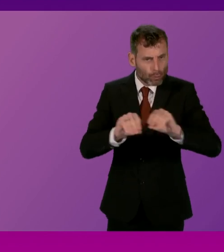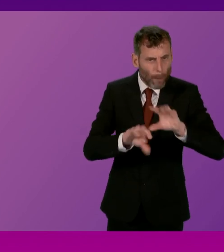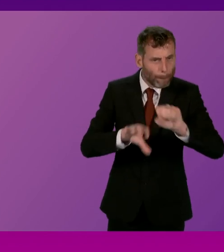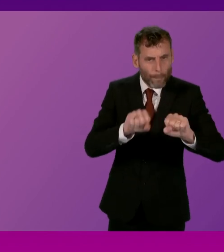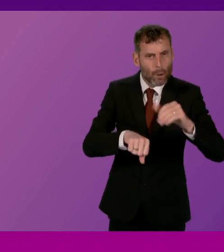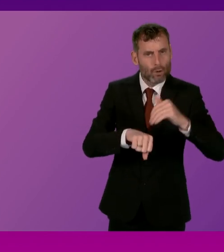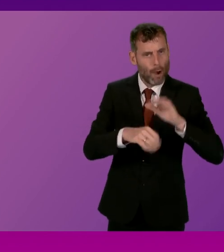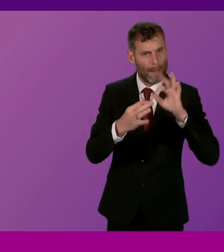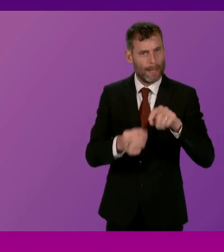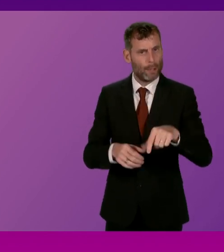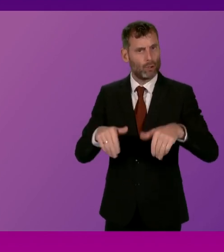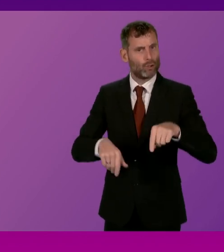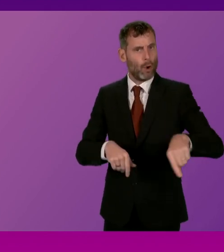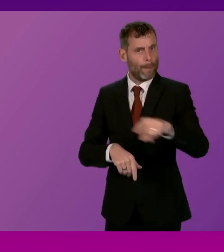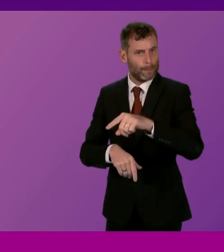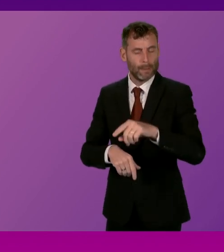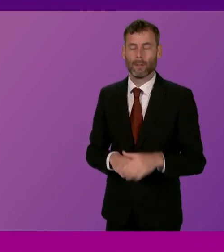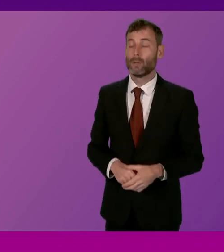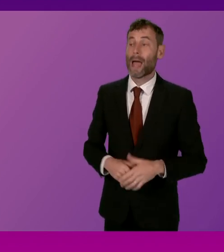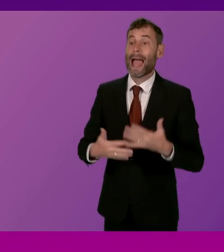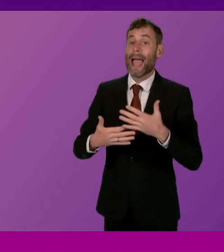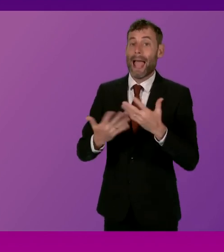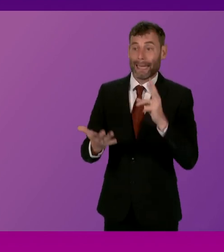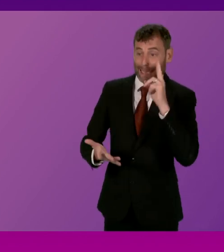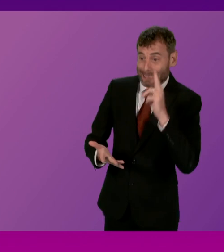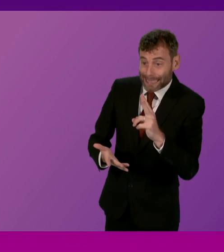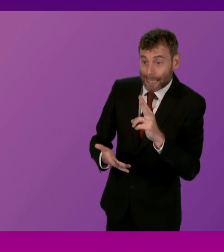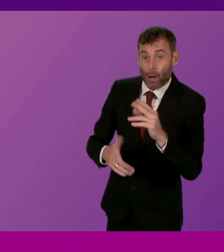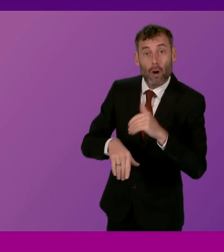Anyone who is affected by such an incident should report it to Police Scotland, which